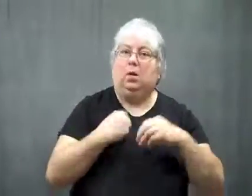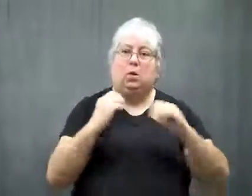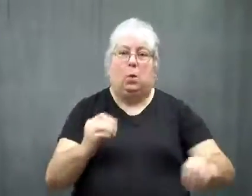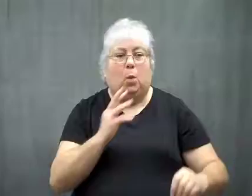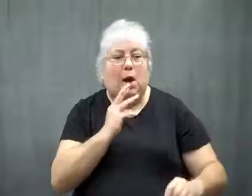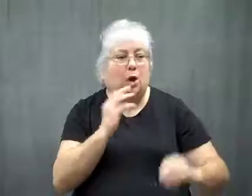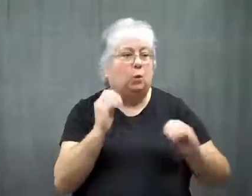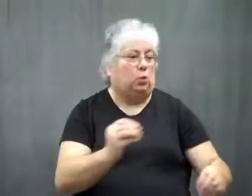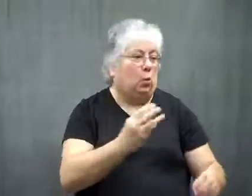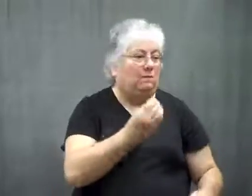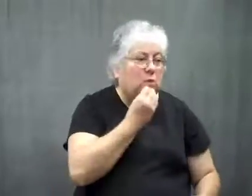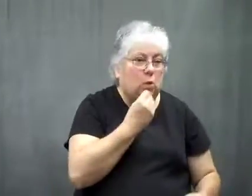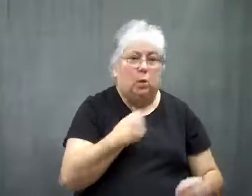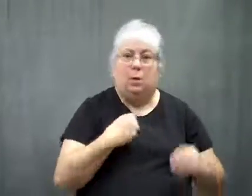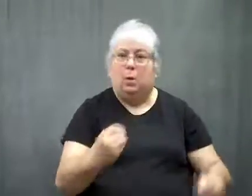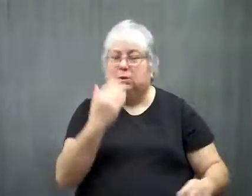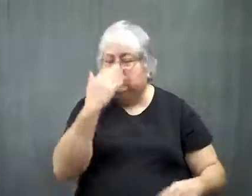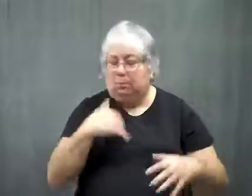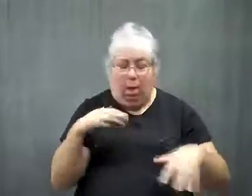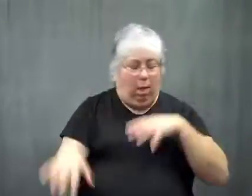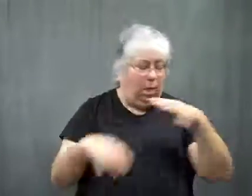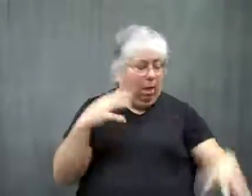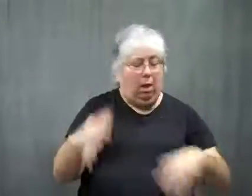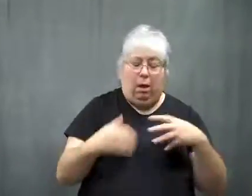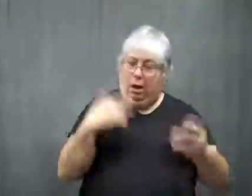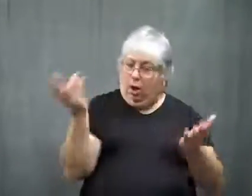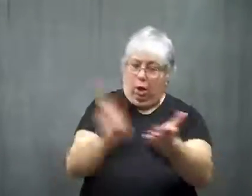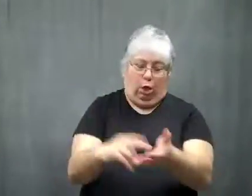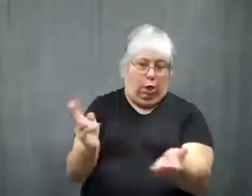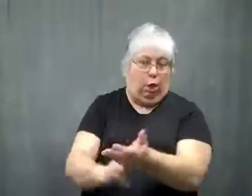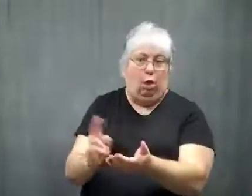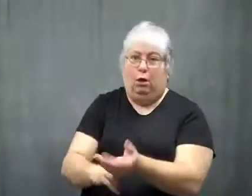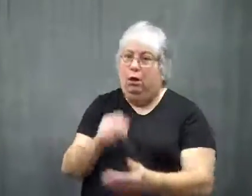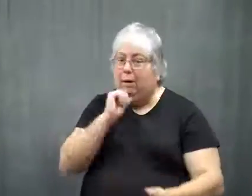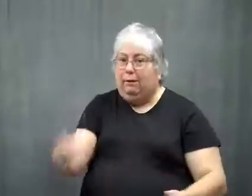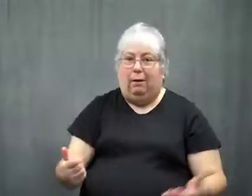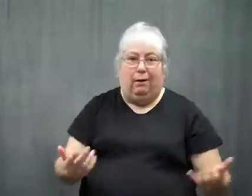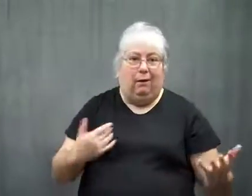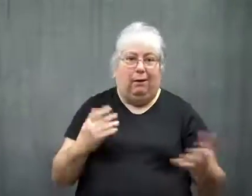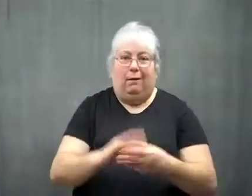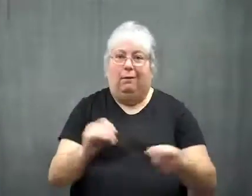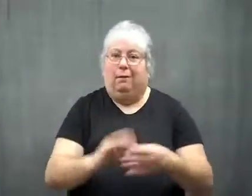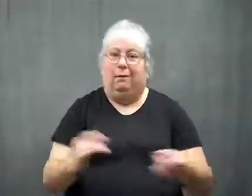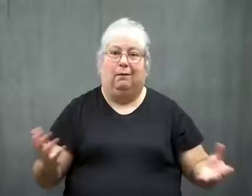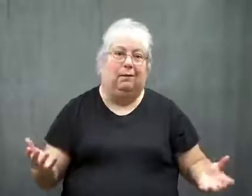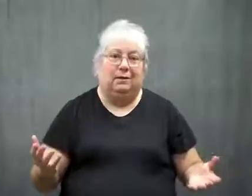She was denied water, food and sleep. She signed whatever they gave her.